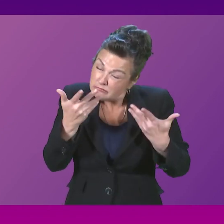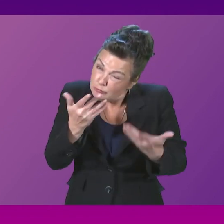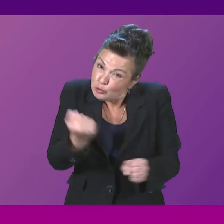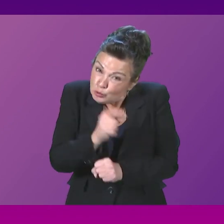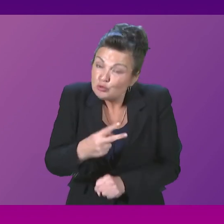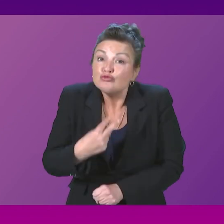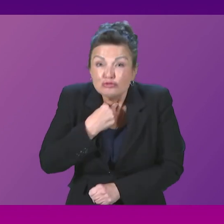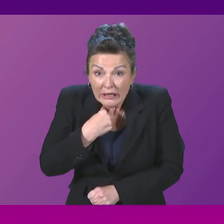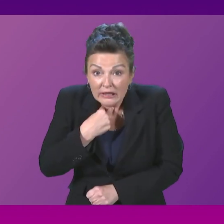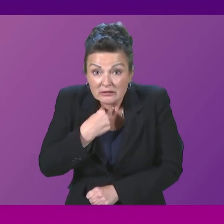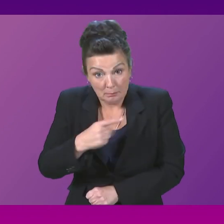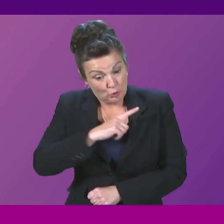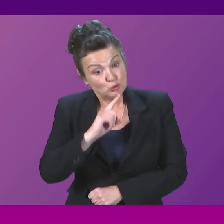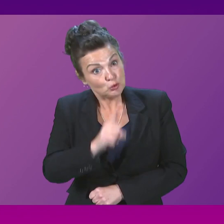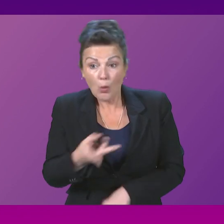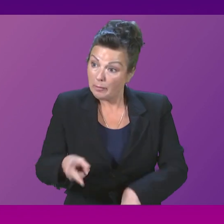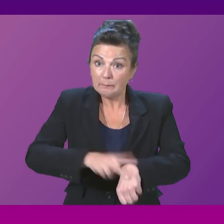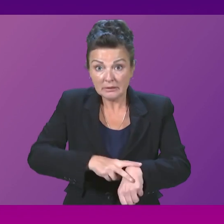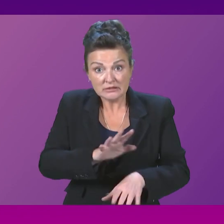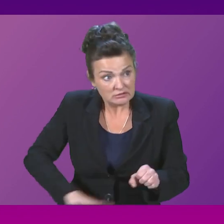our police force and its budget?